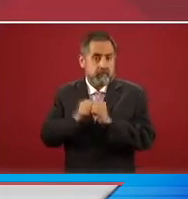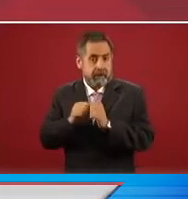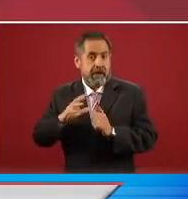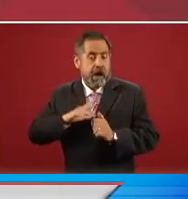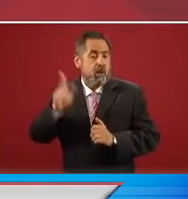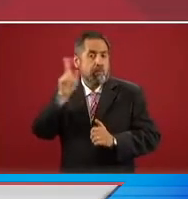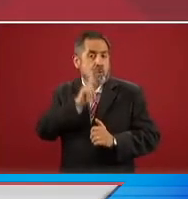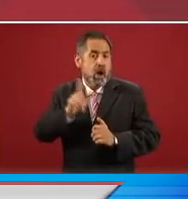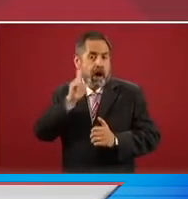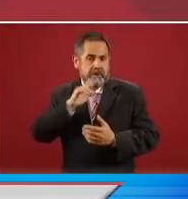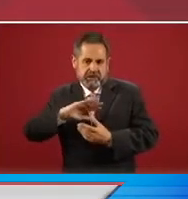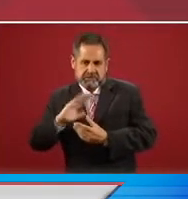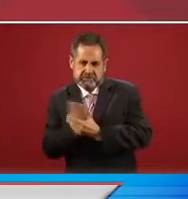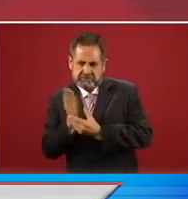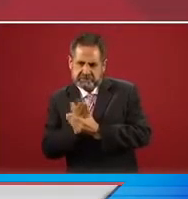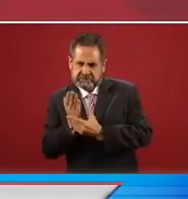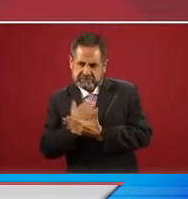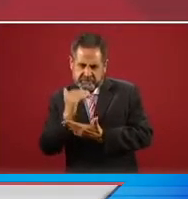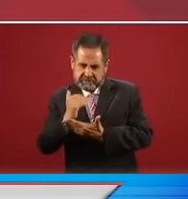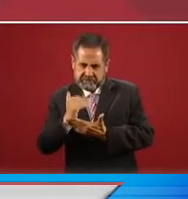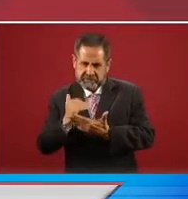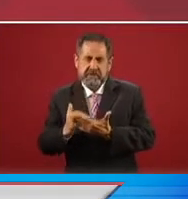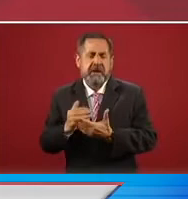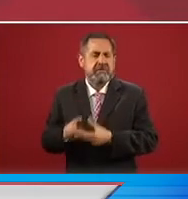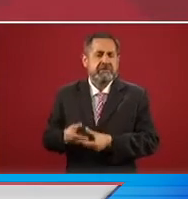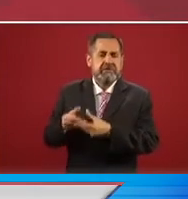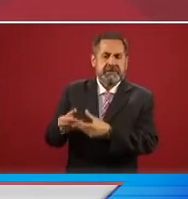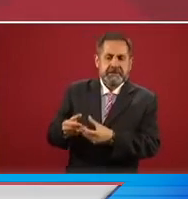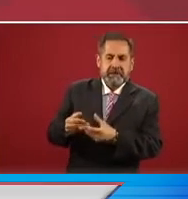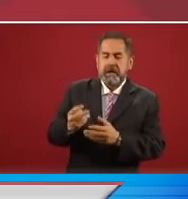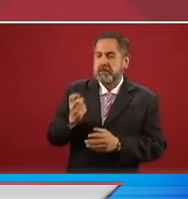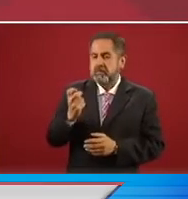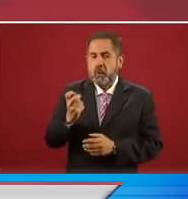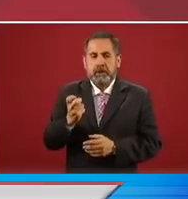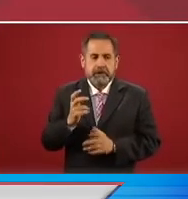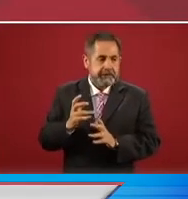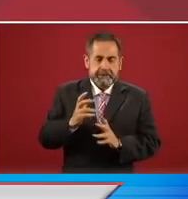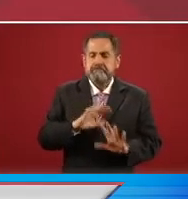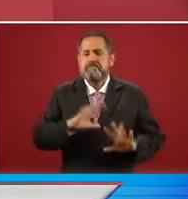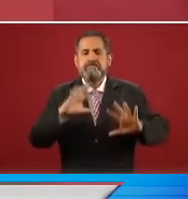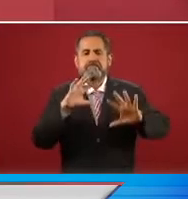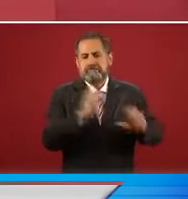has the task of investigating the accounts of the Union of Petroleum Workers of the Mexican Republic